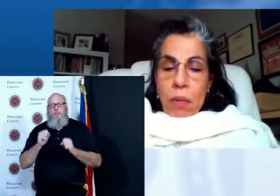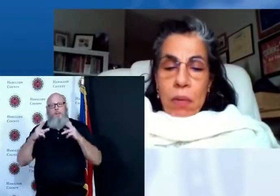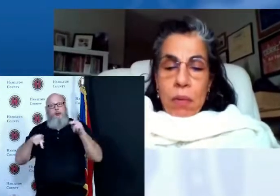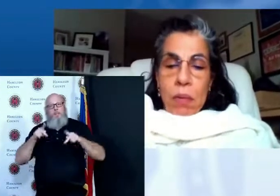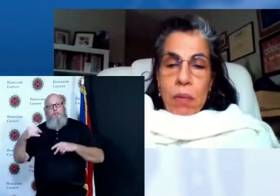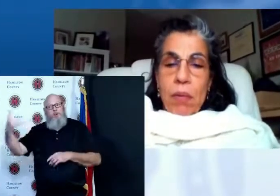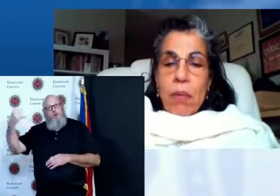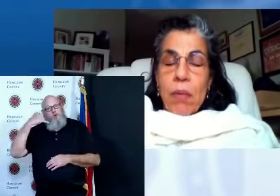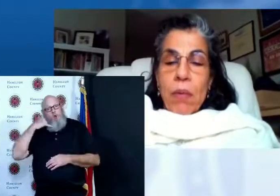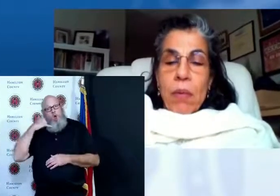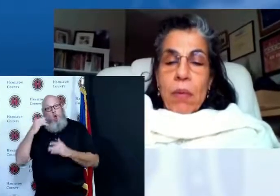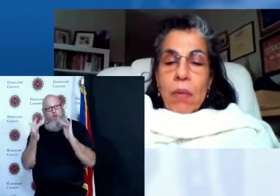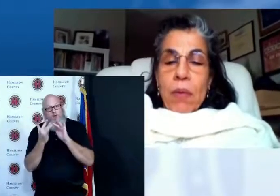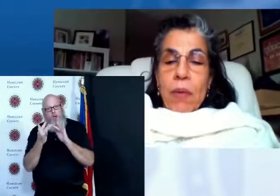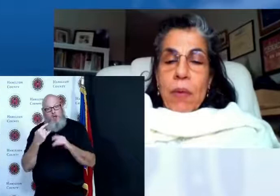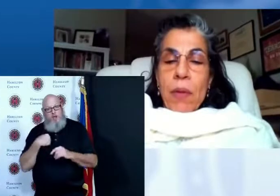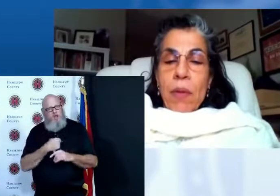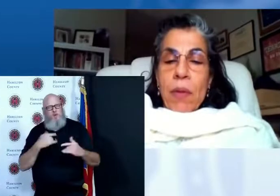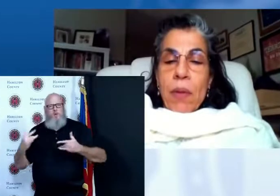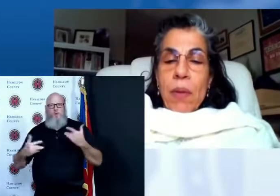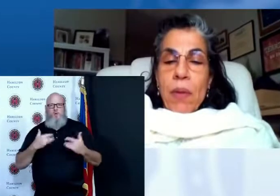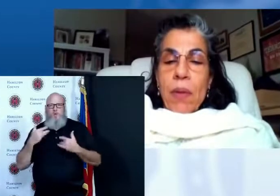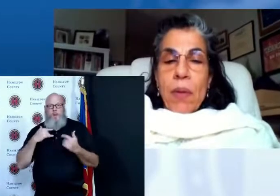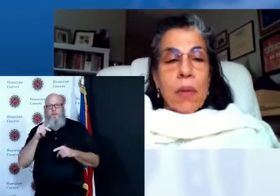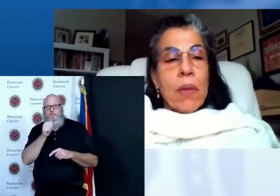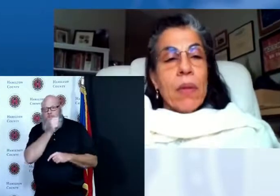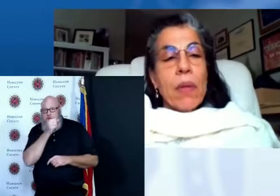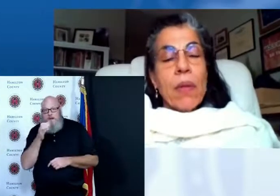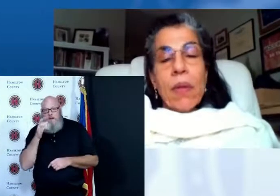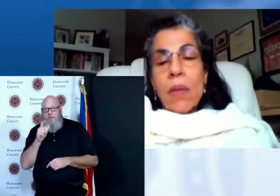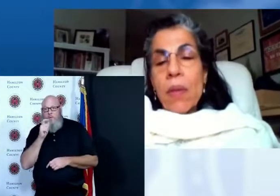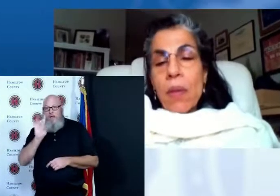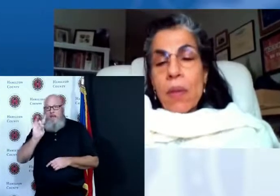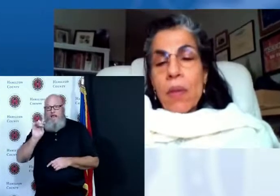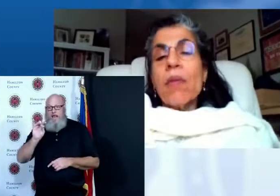we actually did have individuals when we reached out to them that already had another appointment